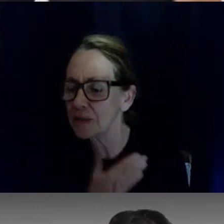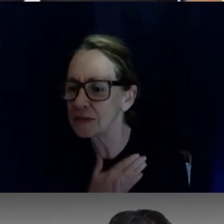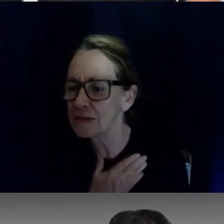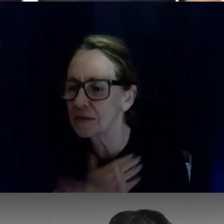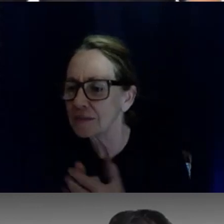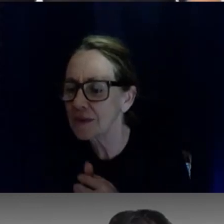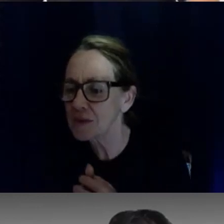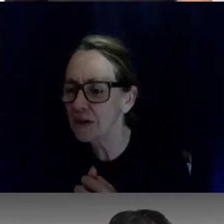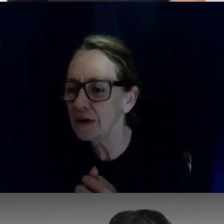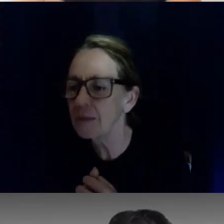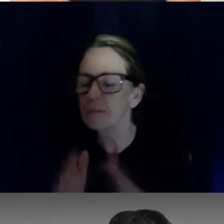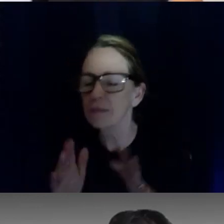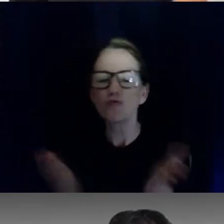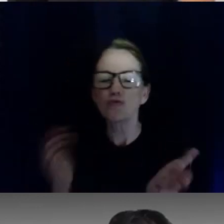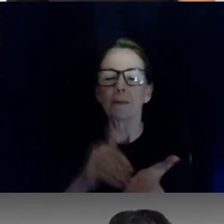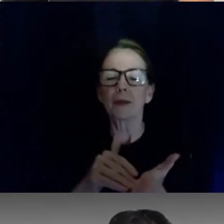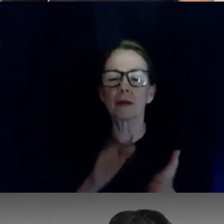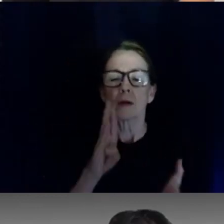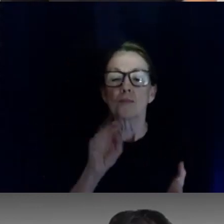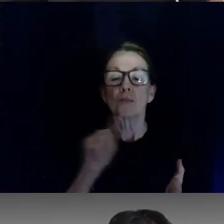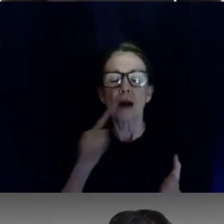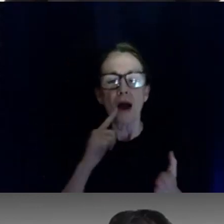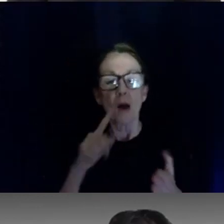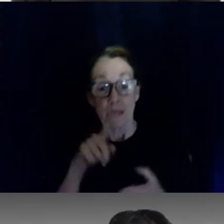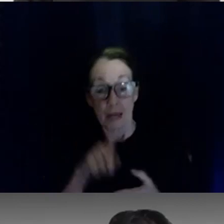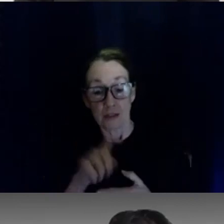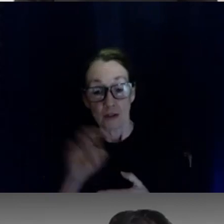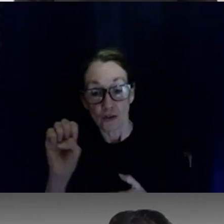OR WAS IT JUST A LOT OF CONCERNS AND ISSUE /STPH-S.